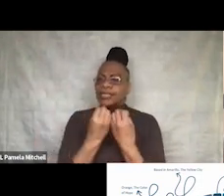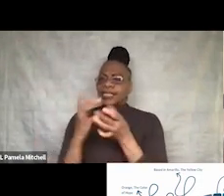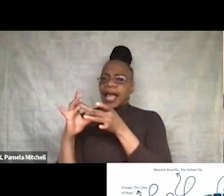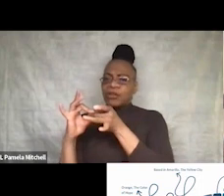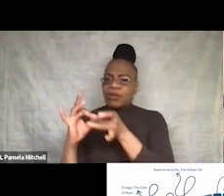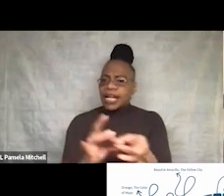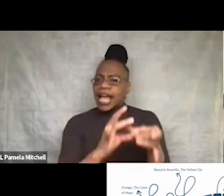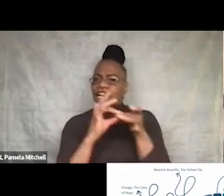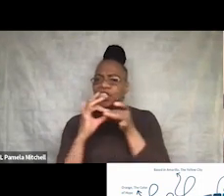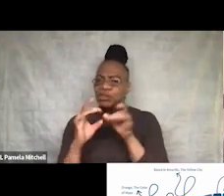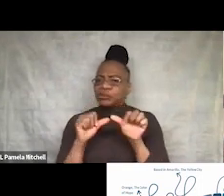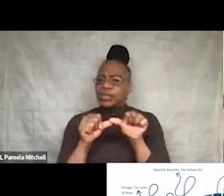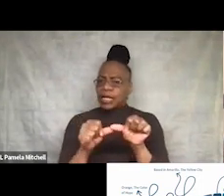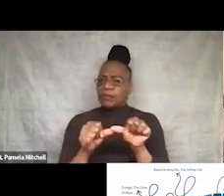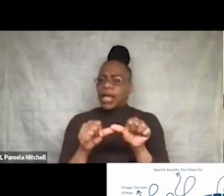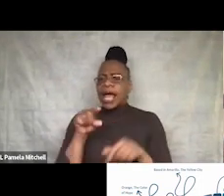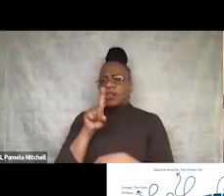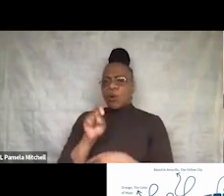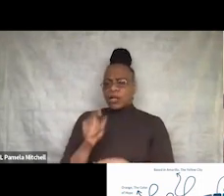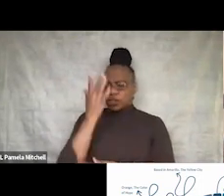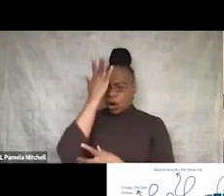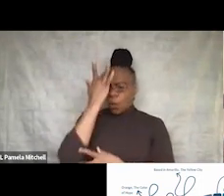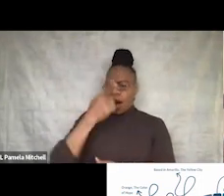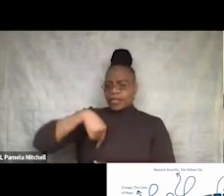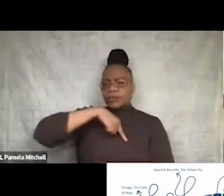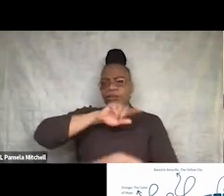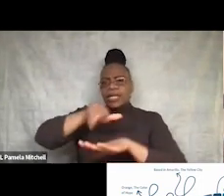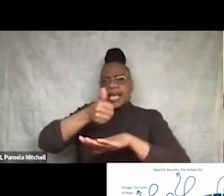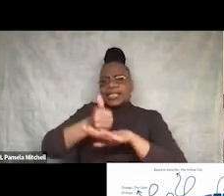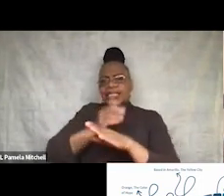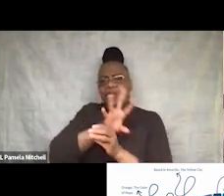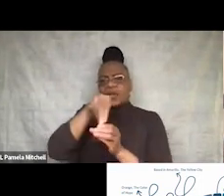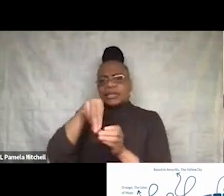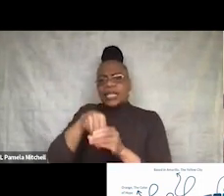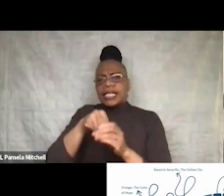And why do we exist in the community? I think it's a challenge to develop partnerships